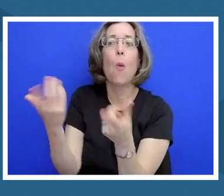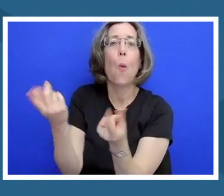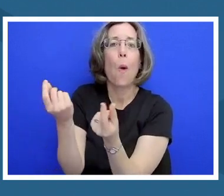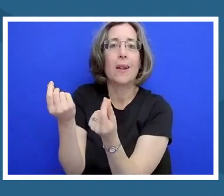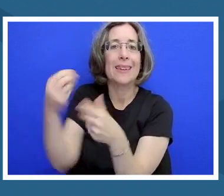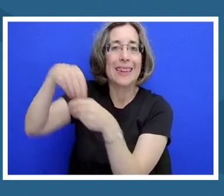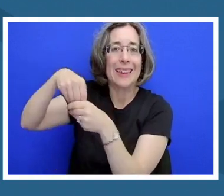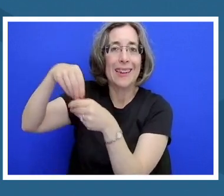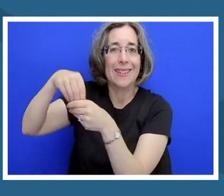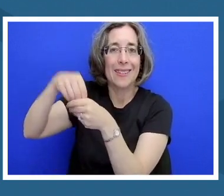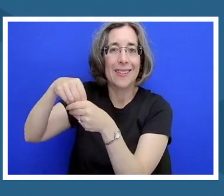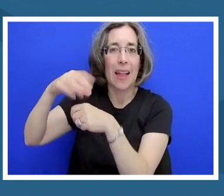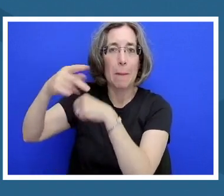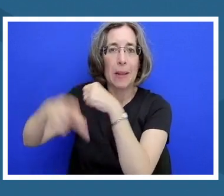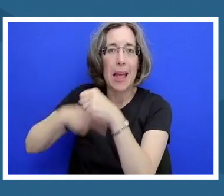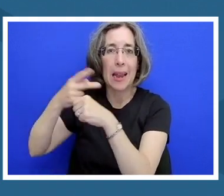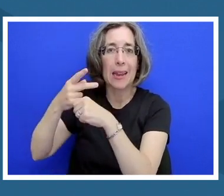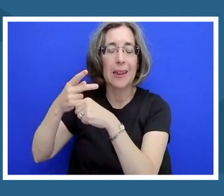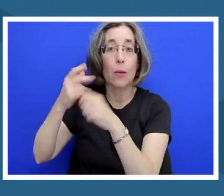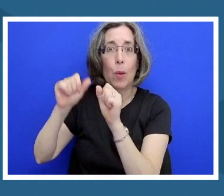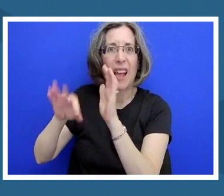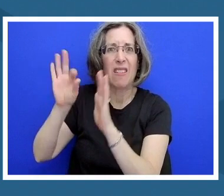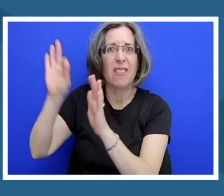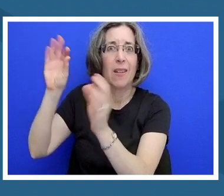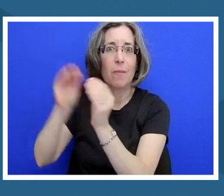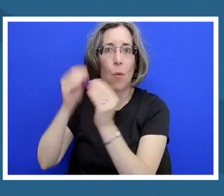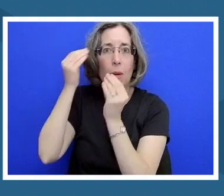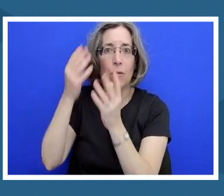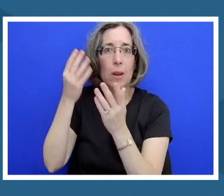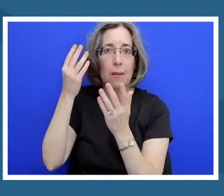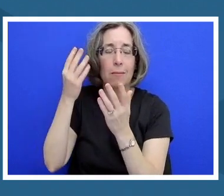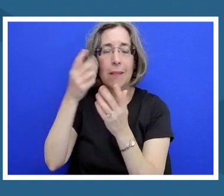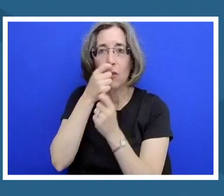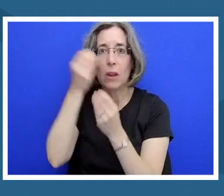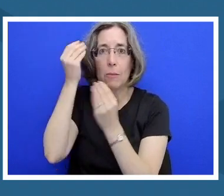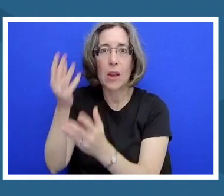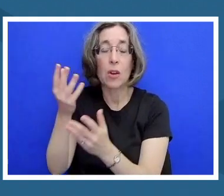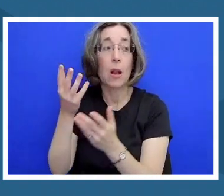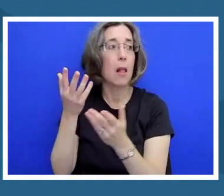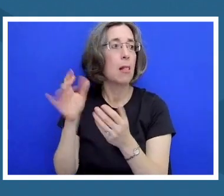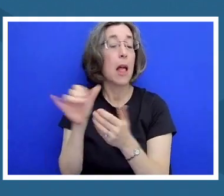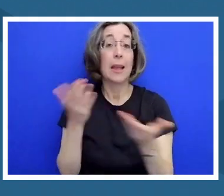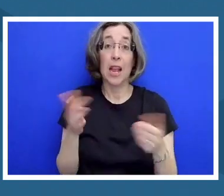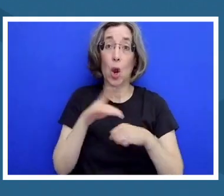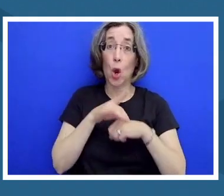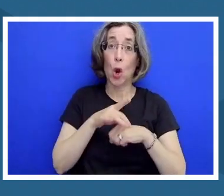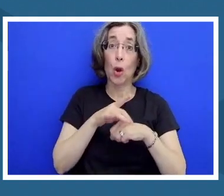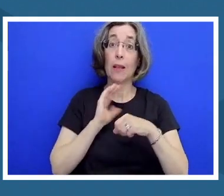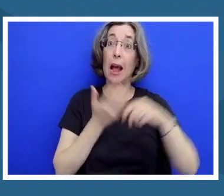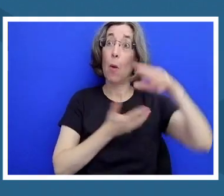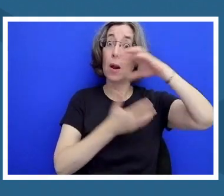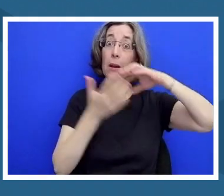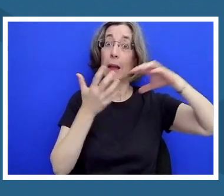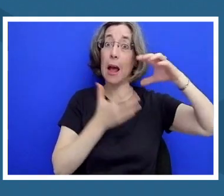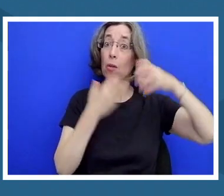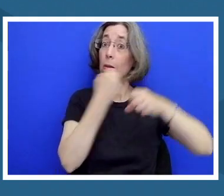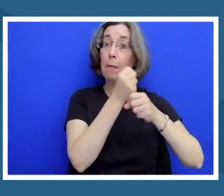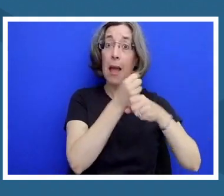on earth all the clouds are made out of water right but maybe these other planets